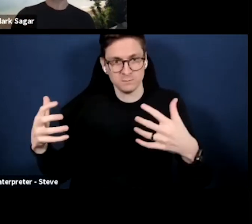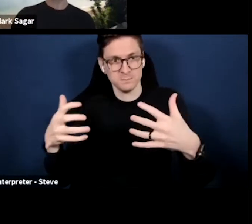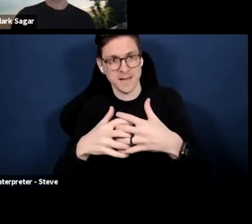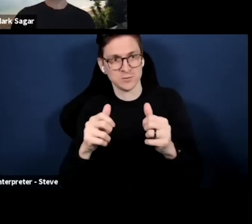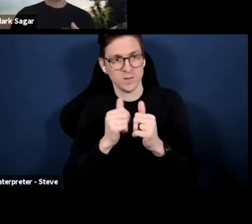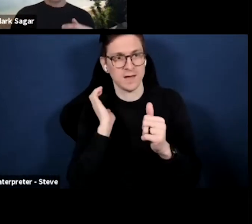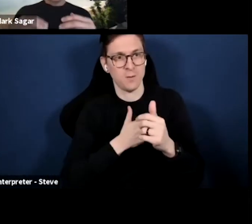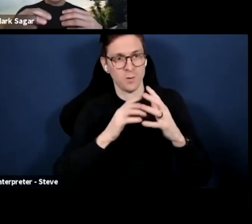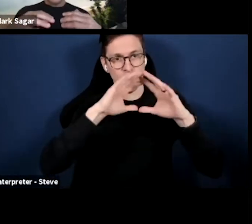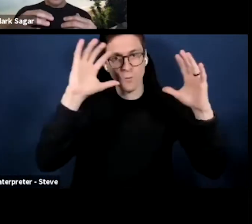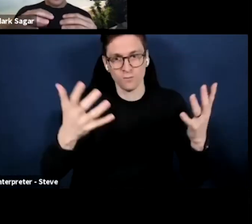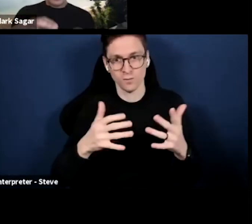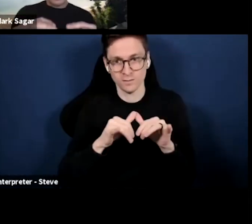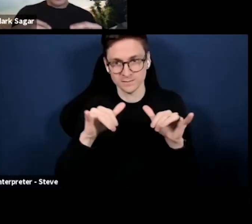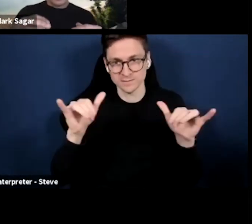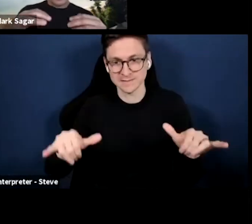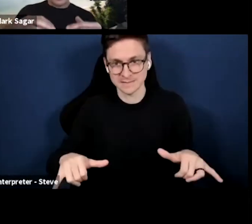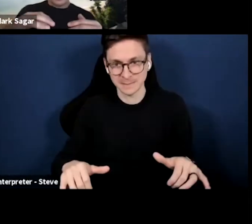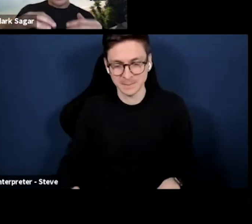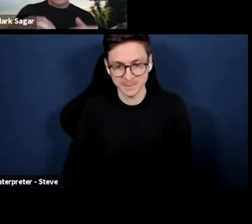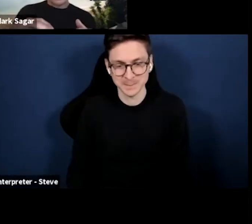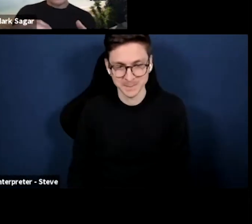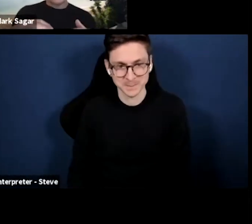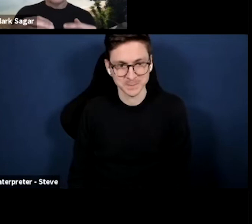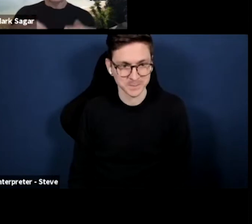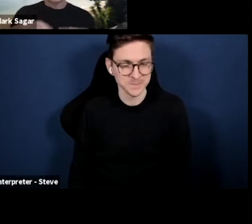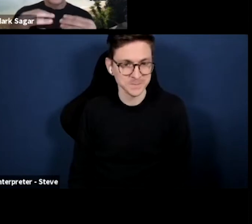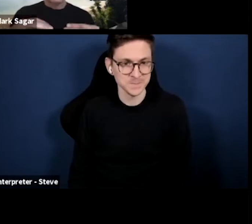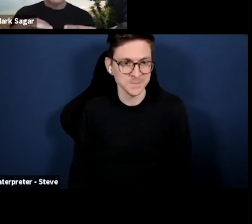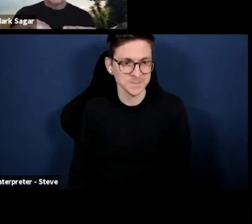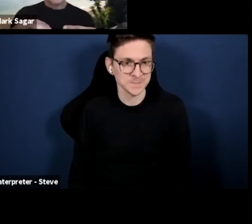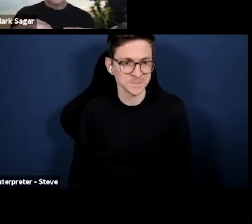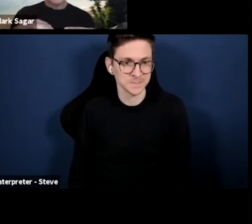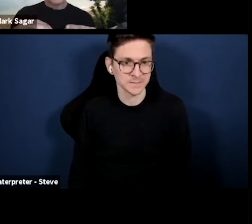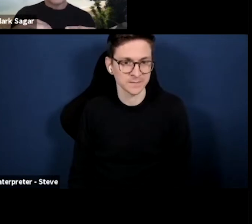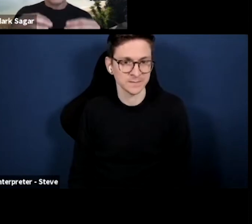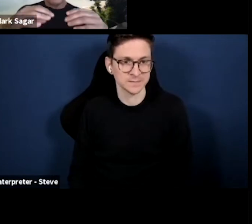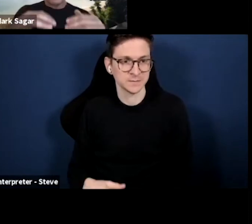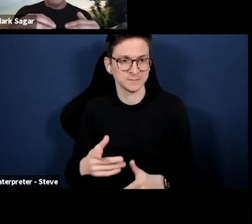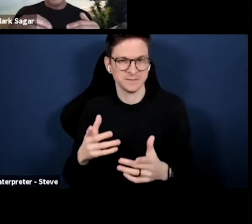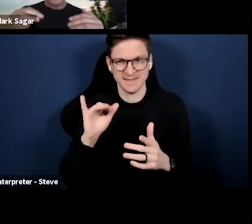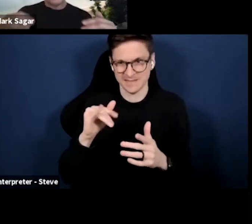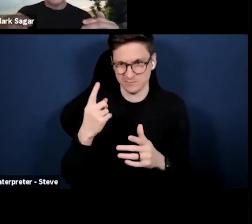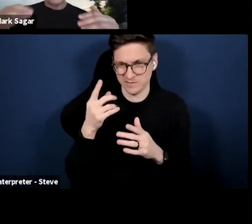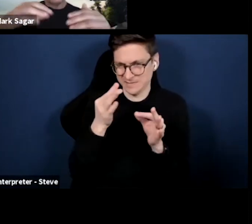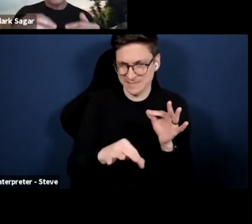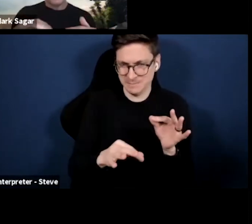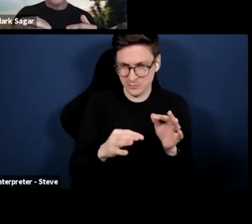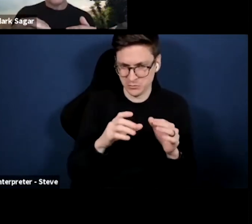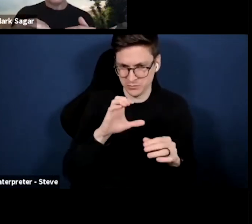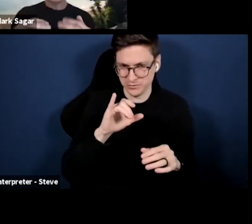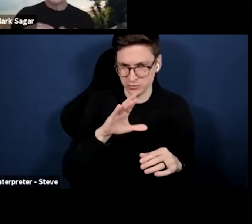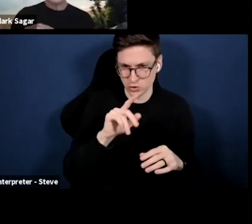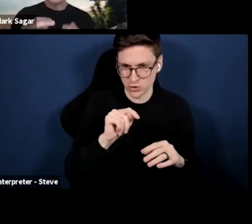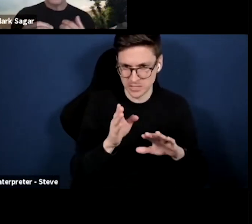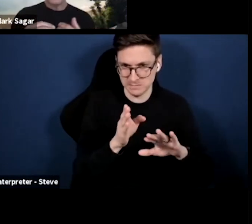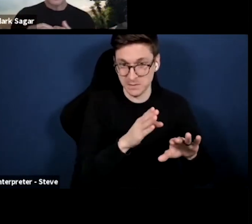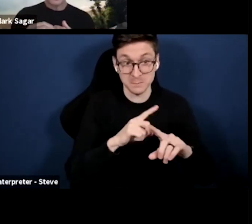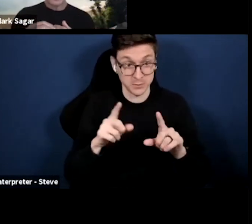now that's a a simpler circuit but we build lots of different models and the models don't have to